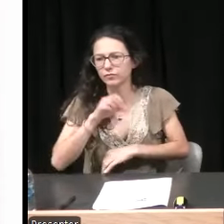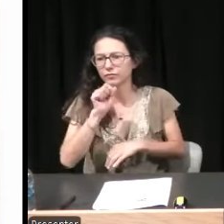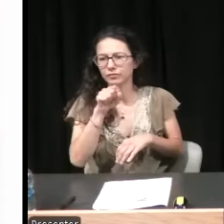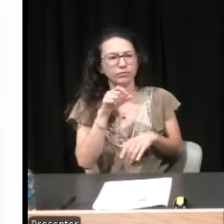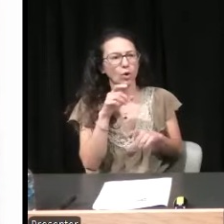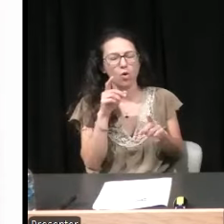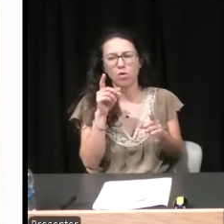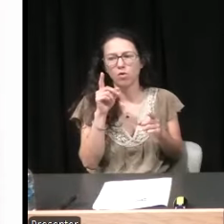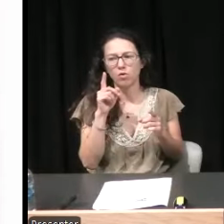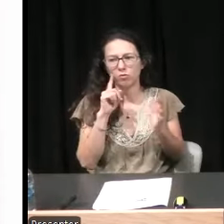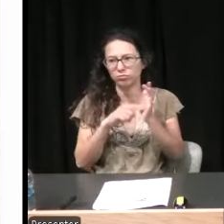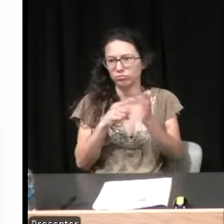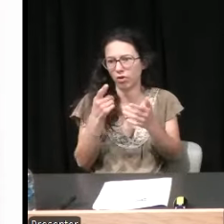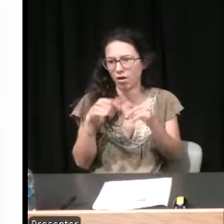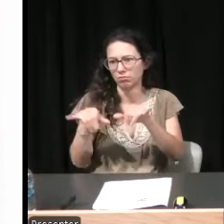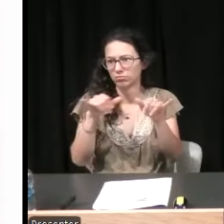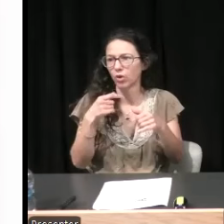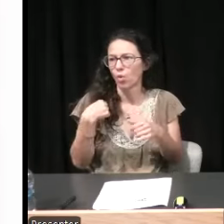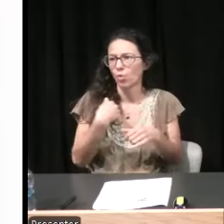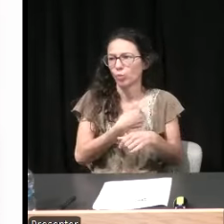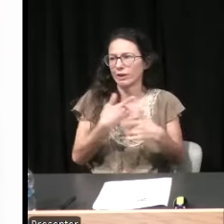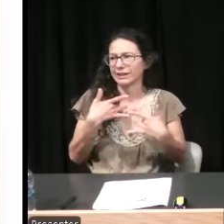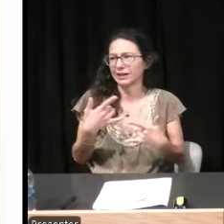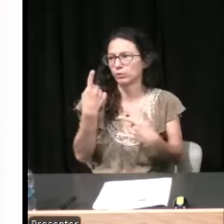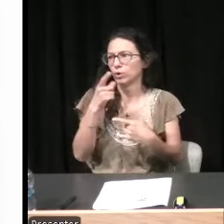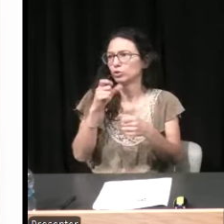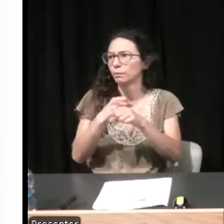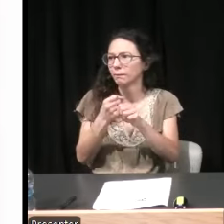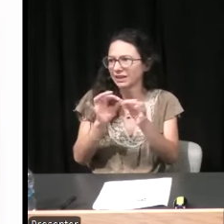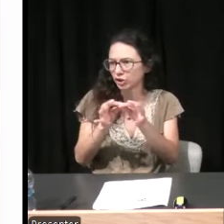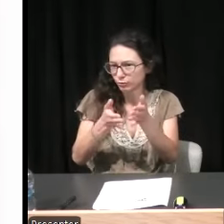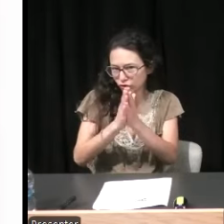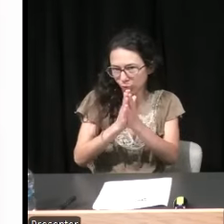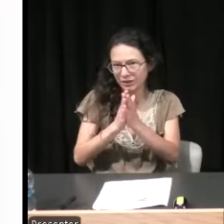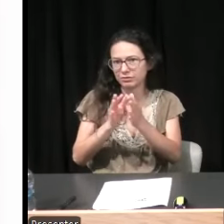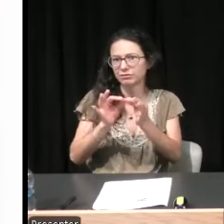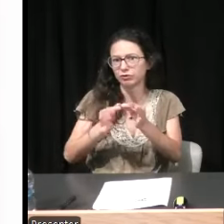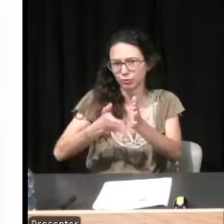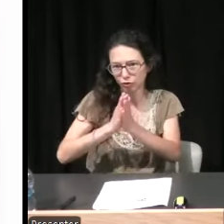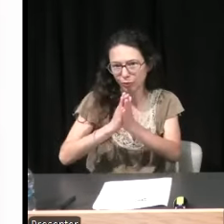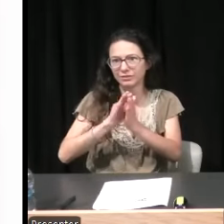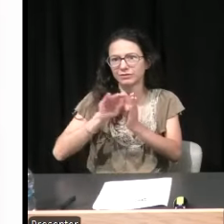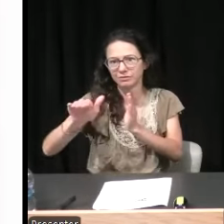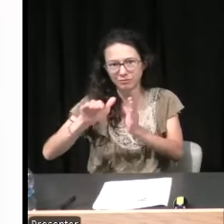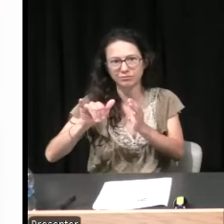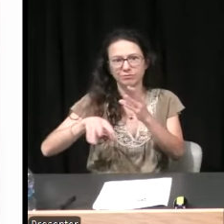here at U and at other places we'll talk about different examples of it so this comes down to